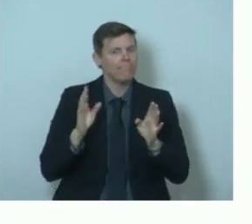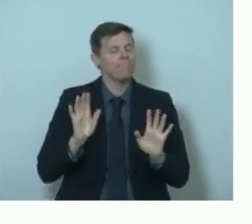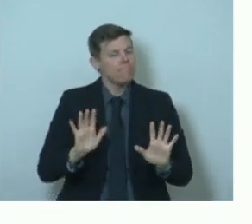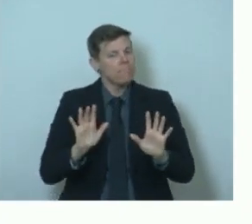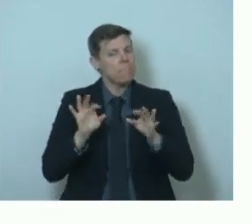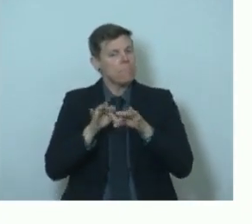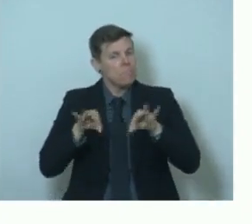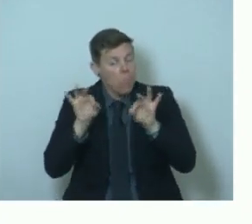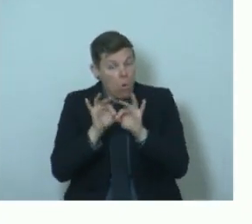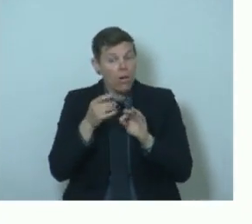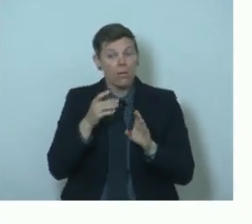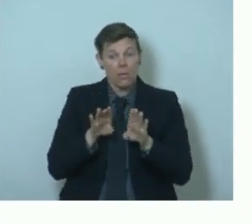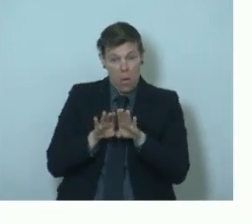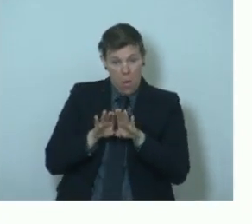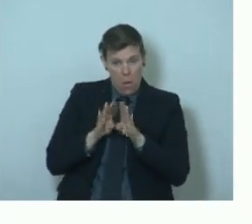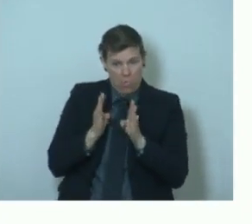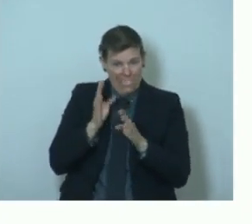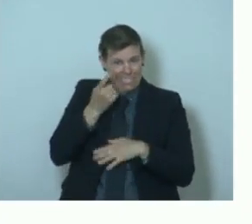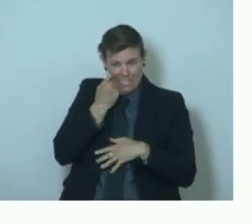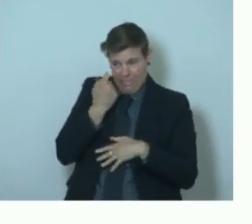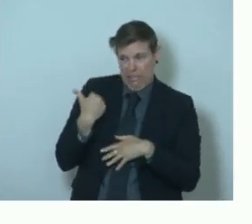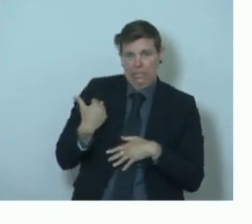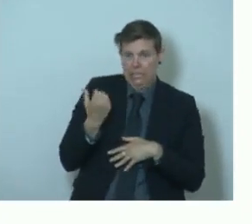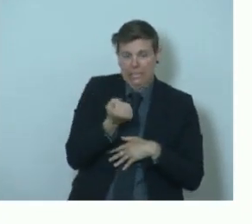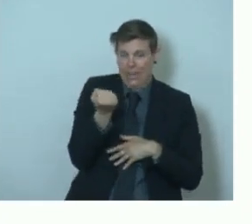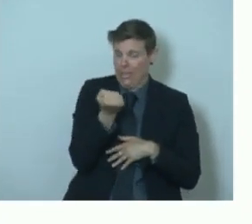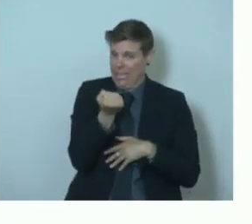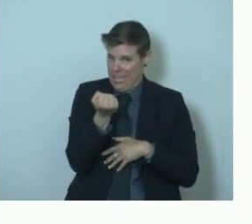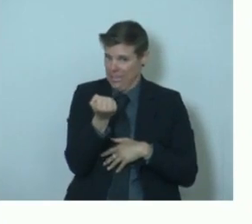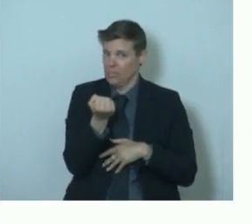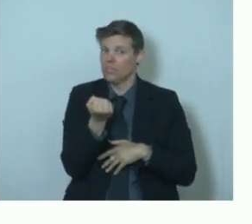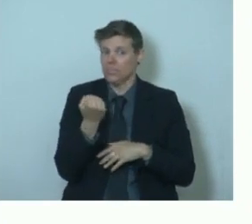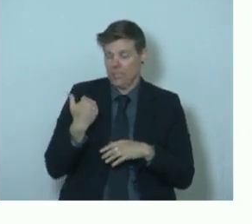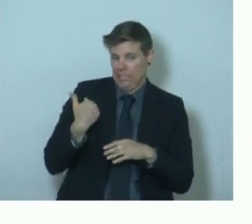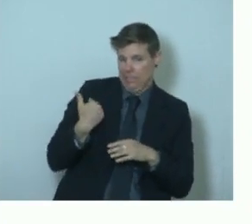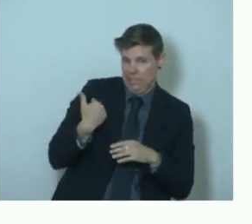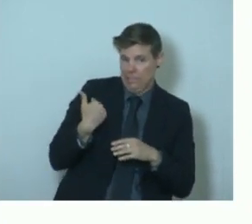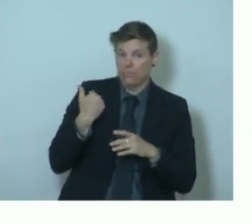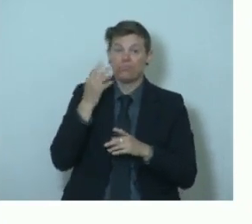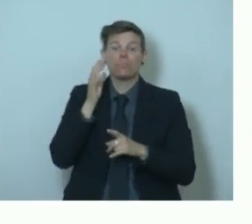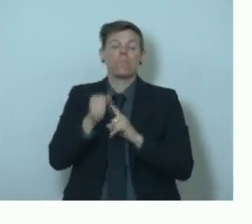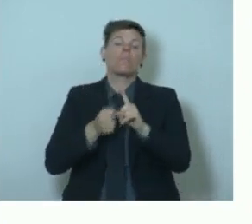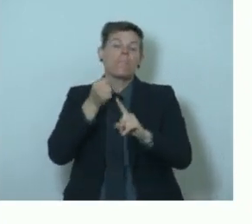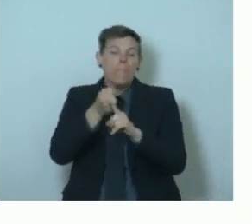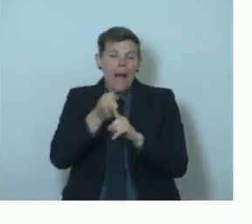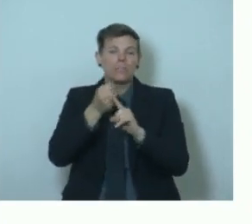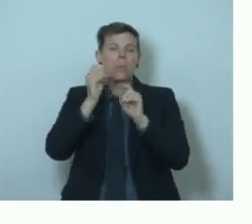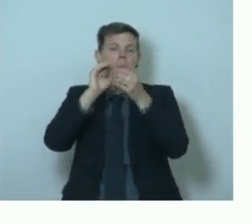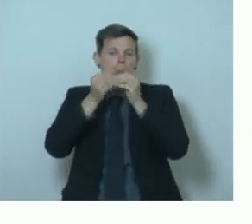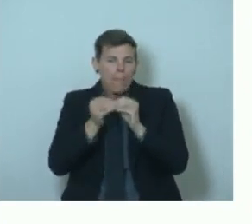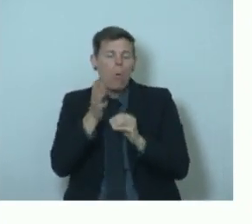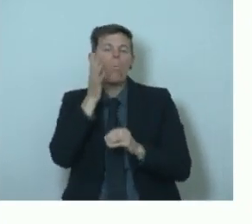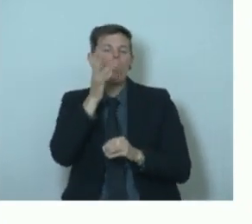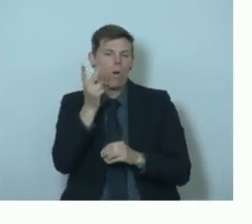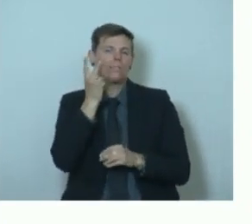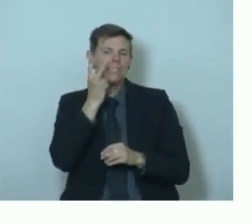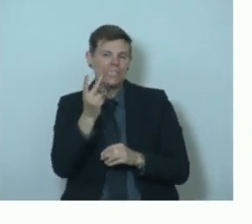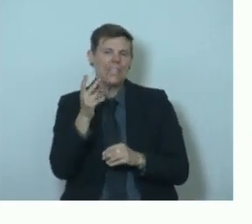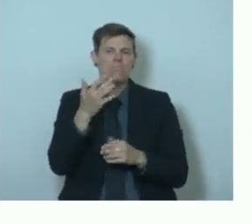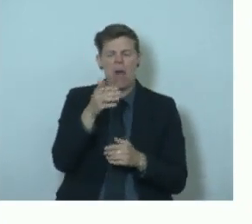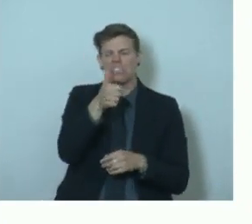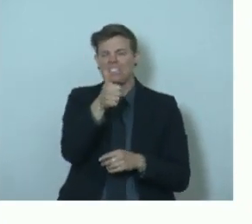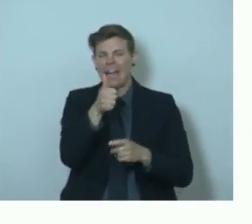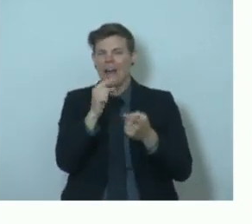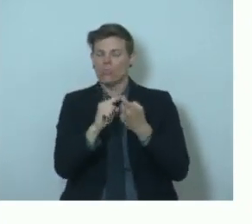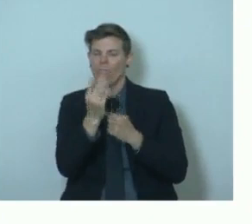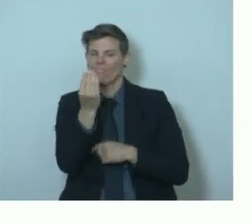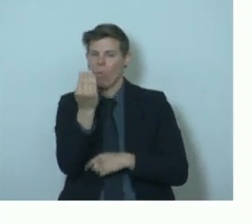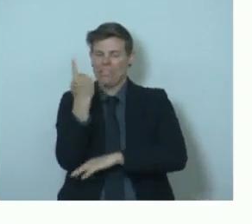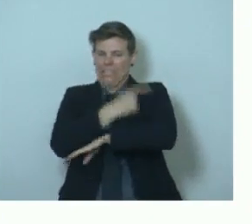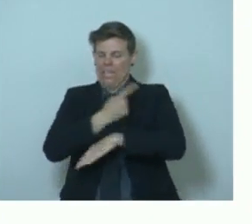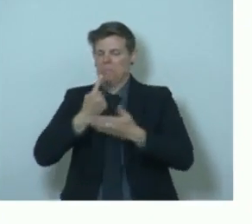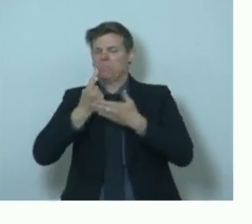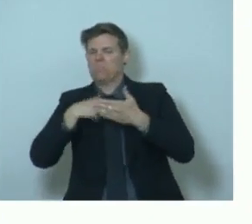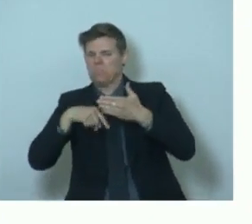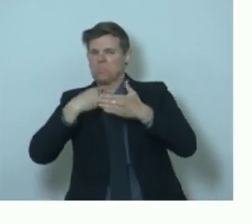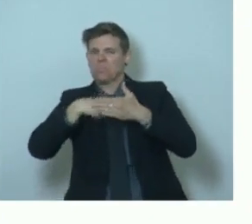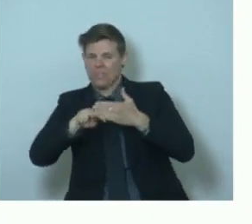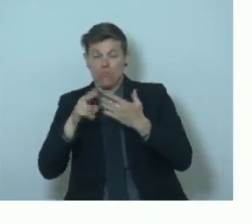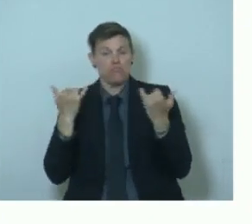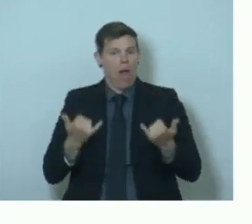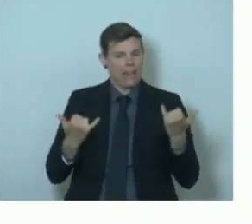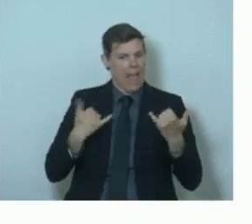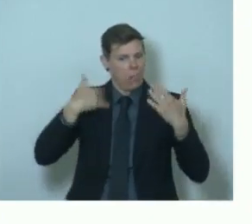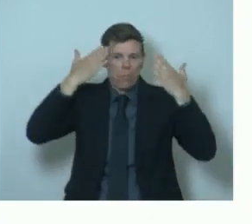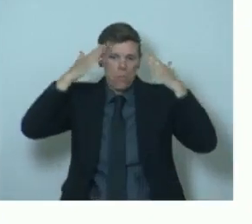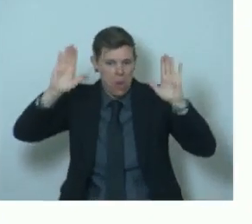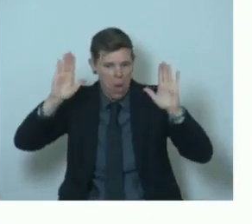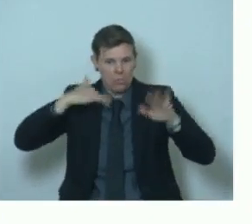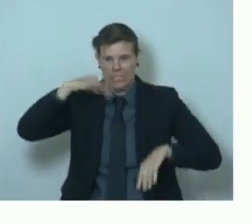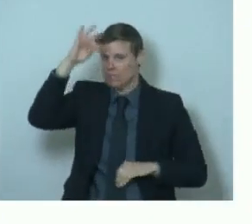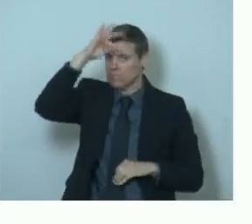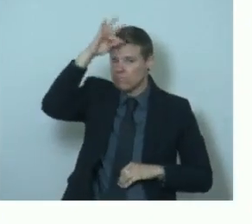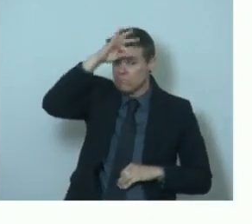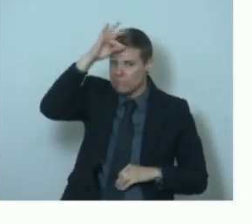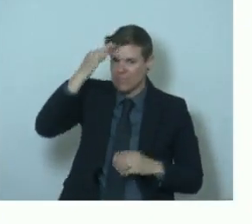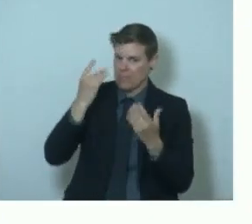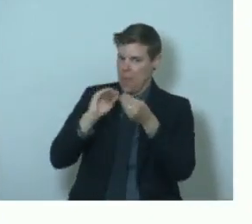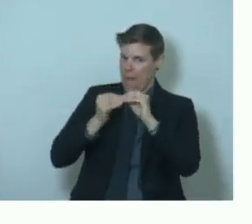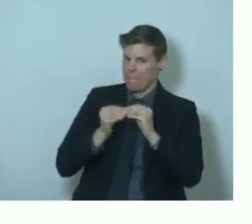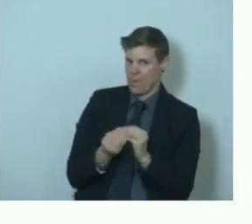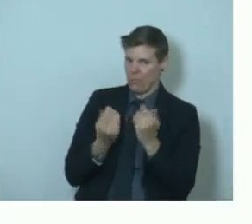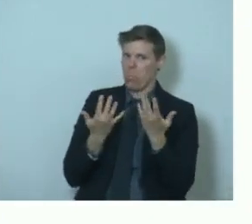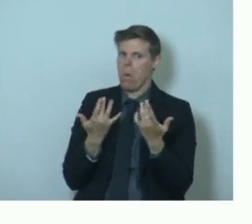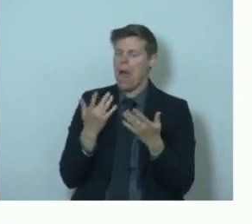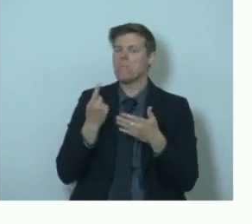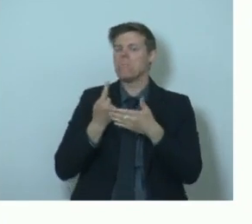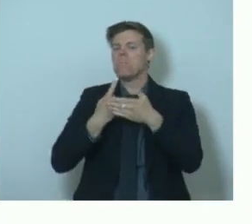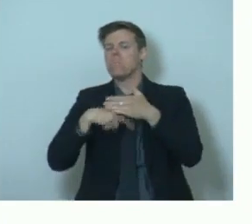WE ARE NOT GOING TO SEE THE EFFECTS OF REOPENING WHICH STARTED ON SATURDAY FOR 10-14 DAYS FROM THEN.